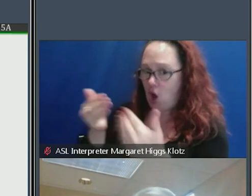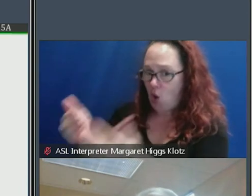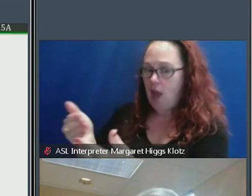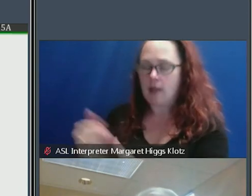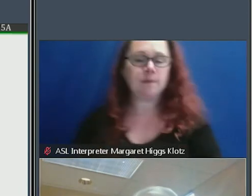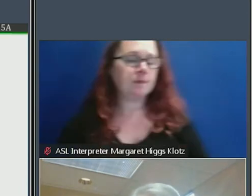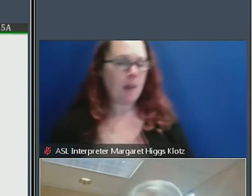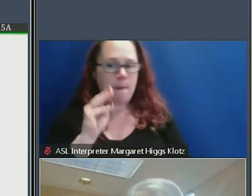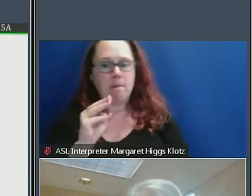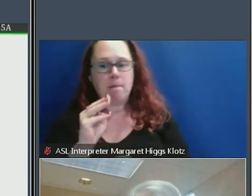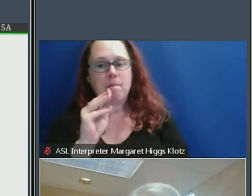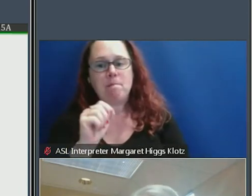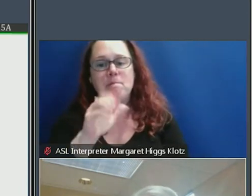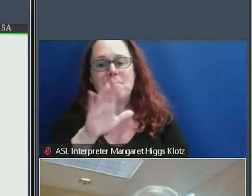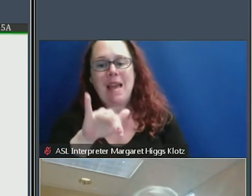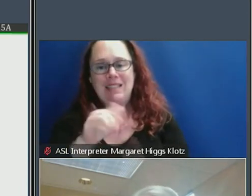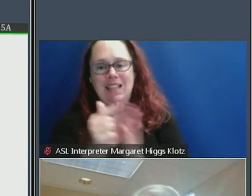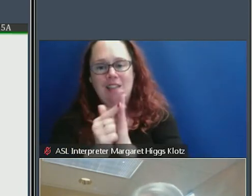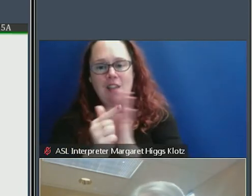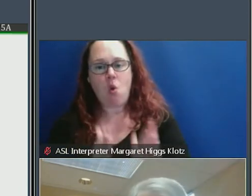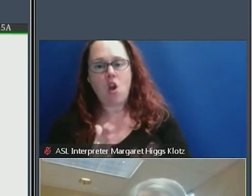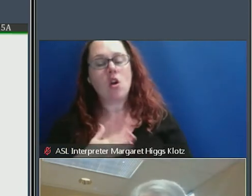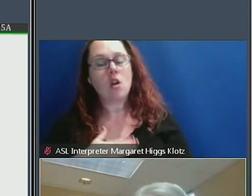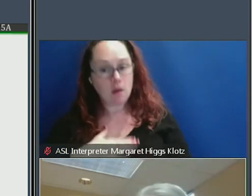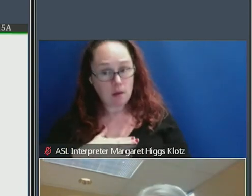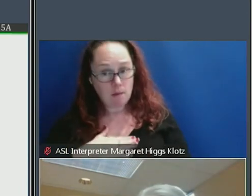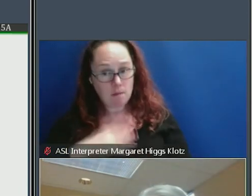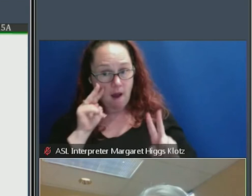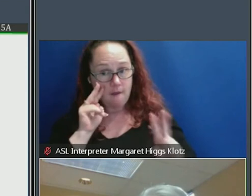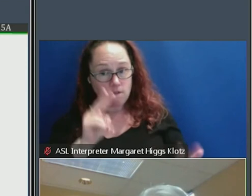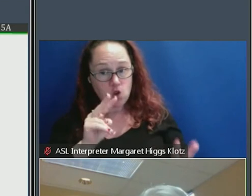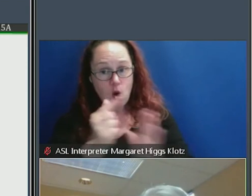My view of the law is informed by the planning departments